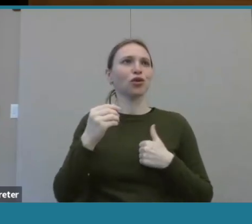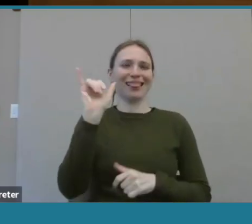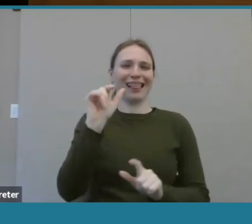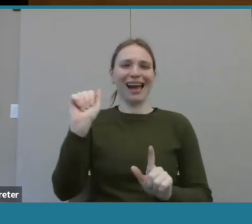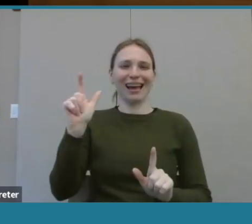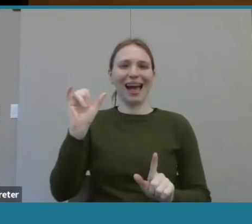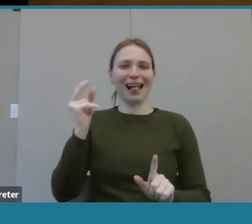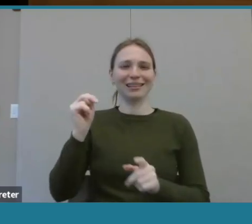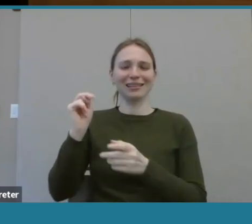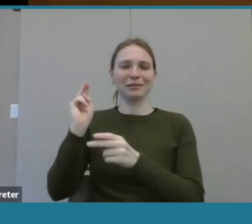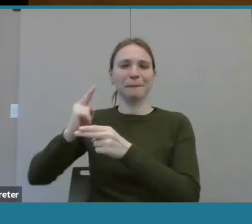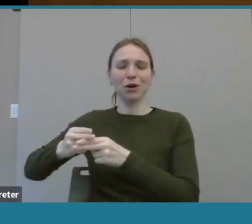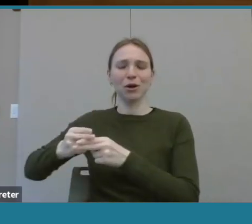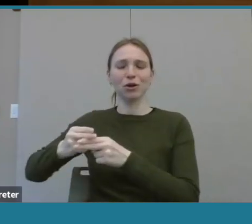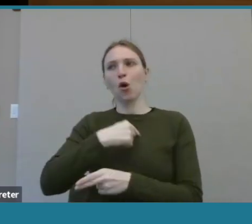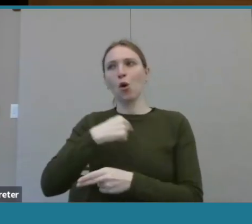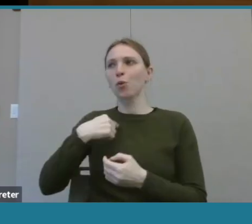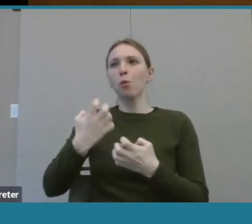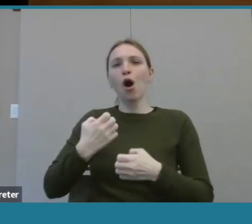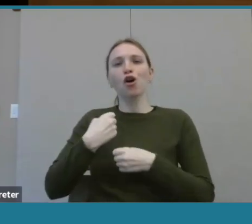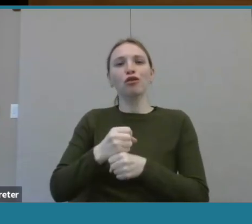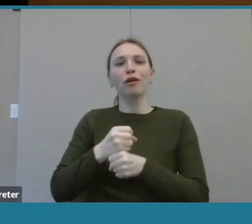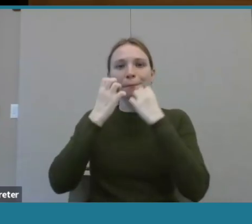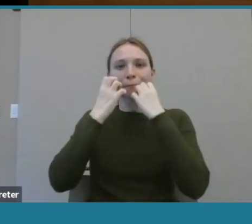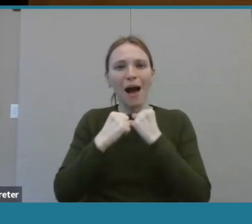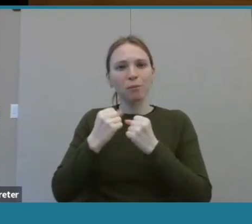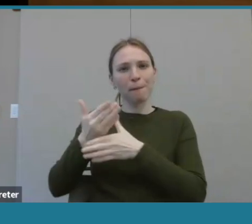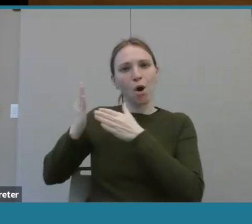and creating meaningful partnerships, not just having that kind of like, this is the